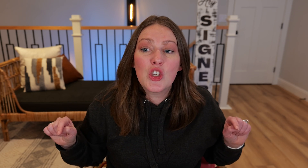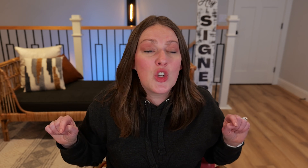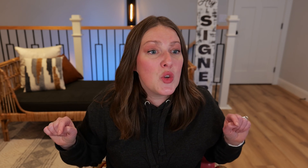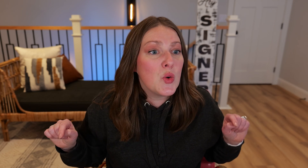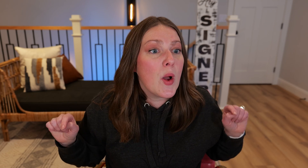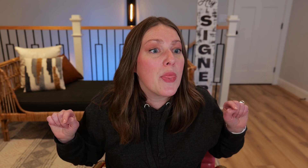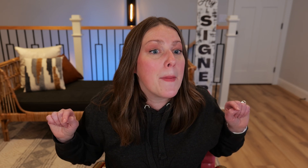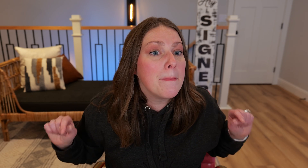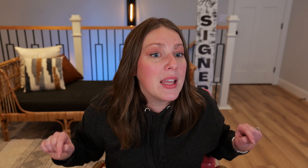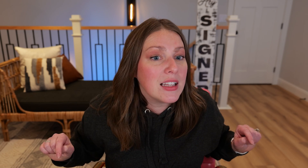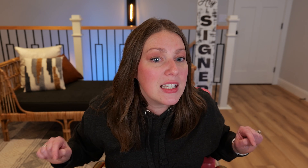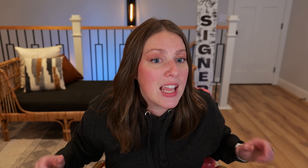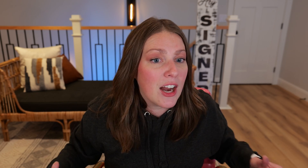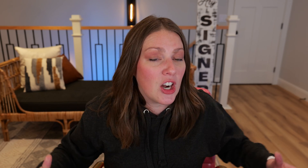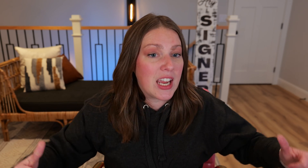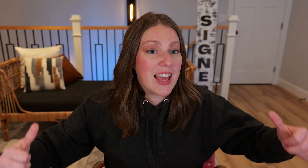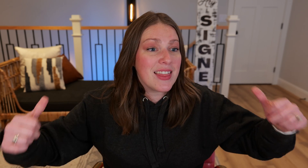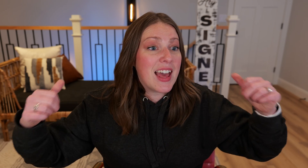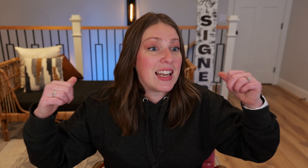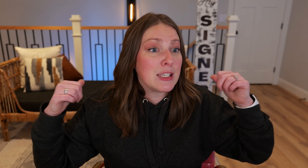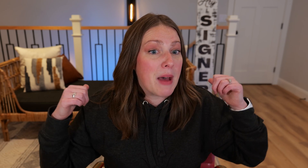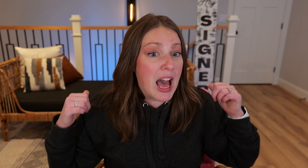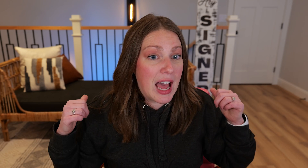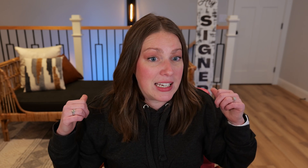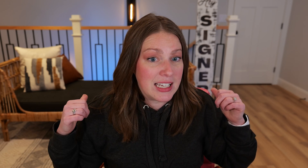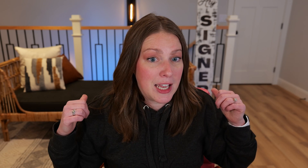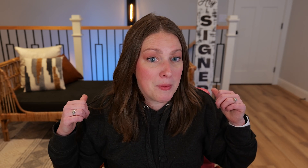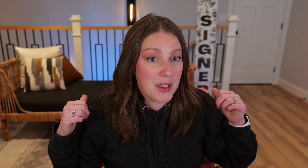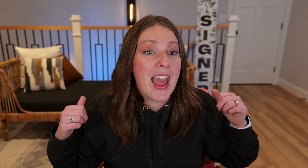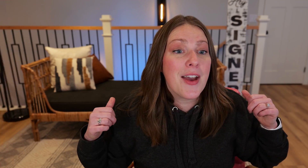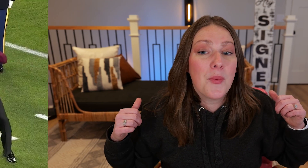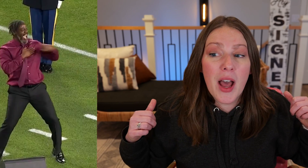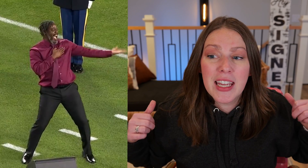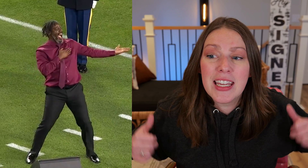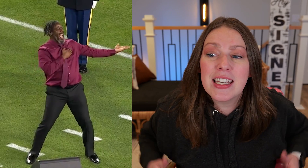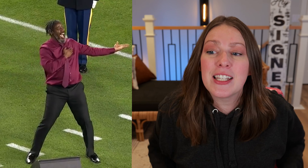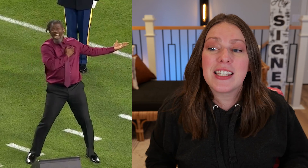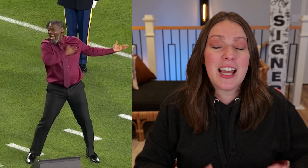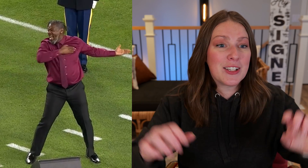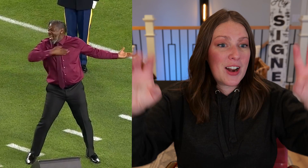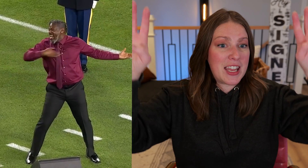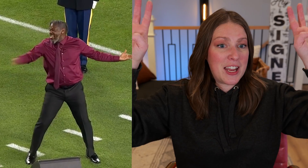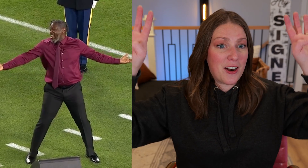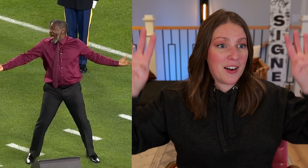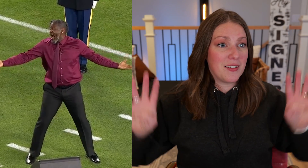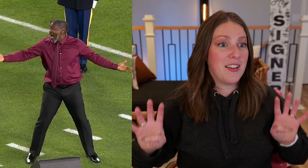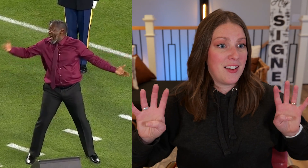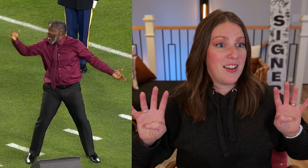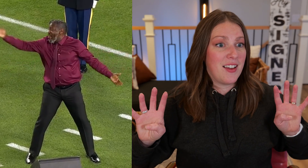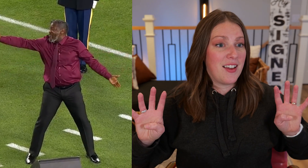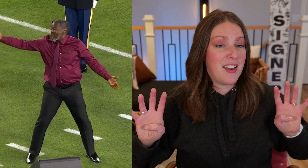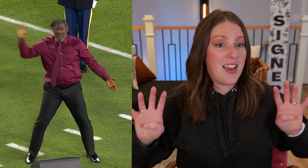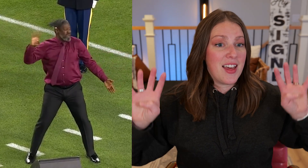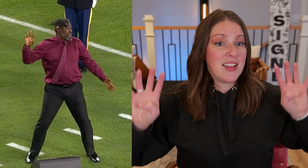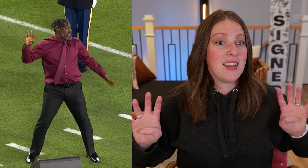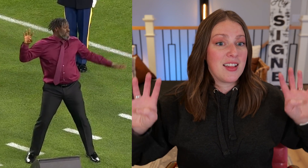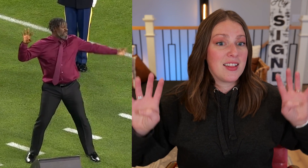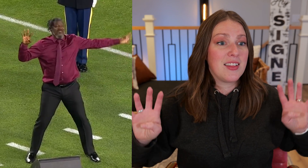to the military that is behind him and what he does right here,